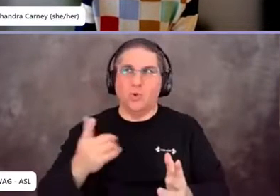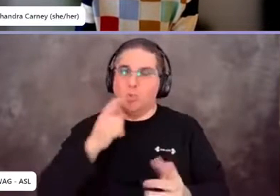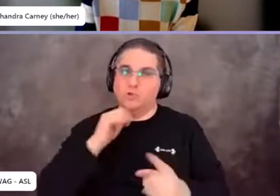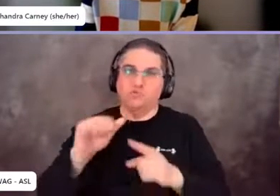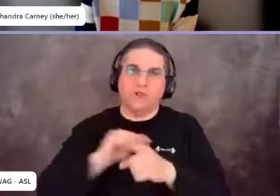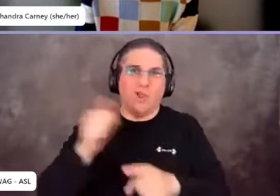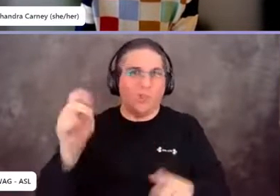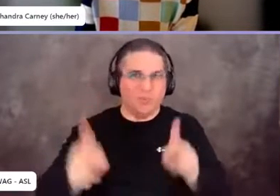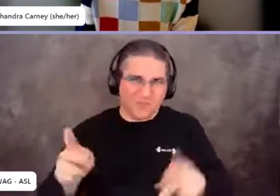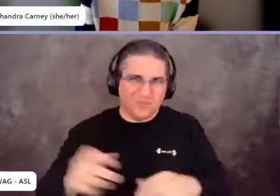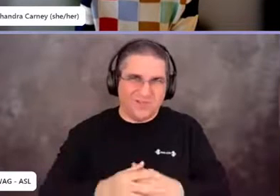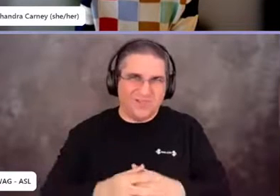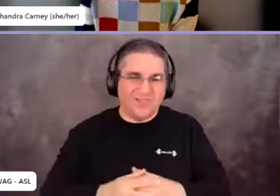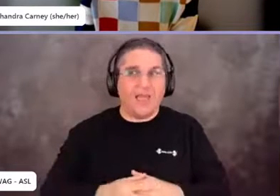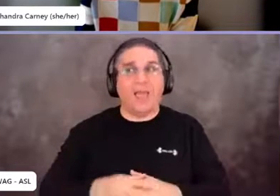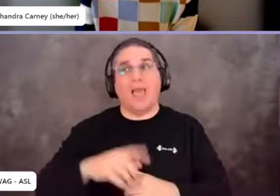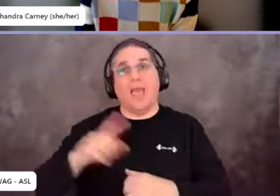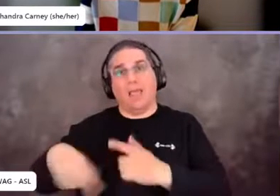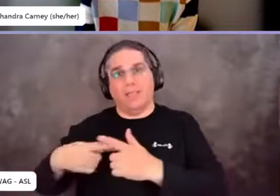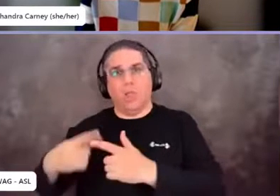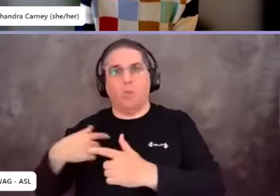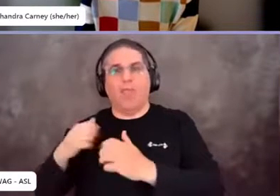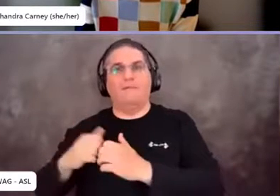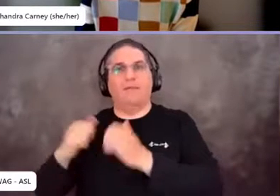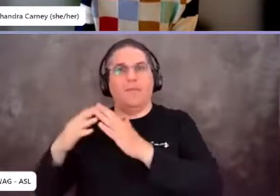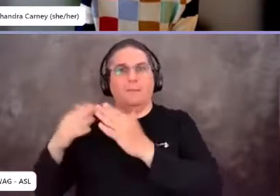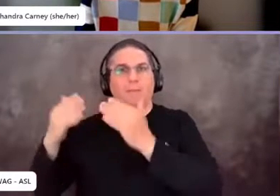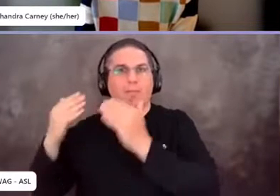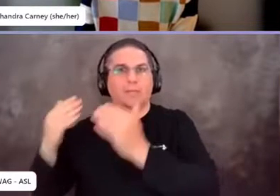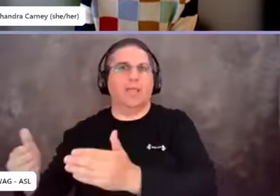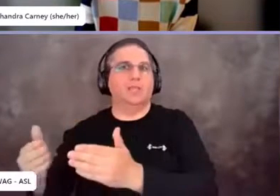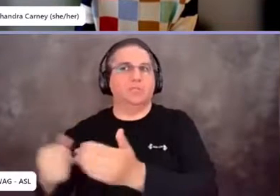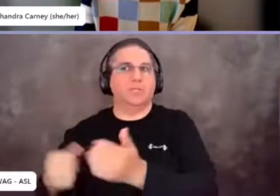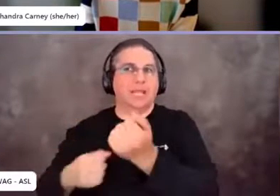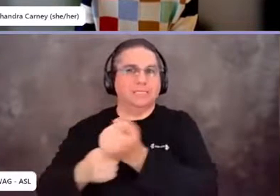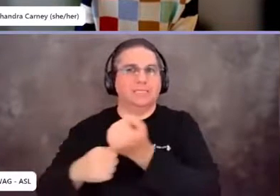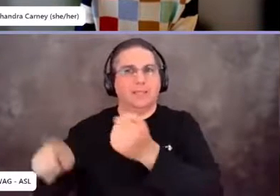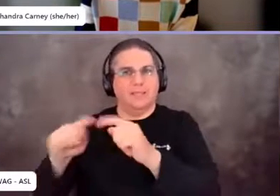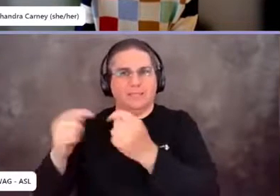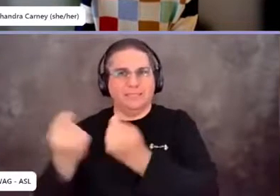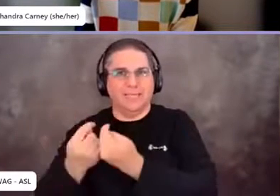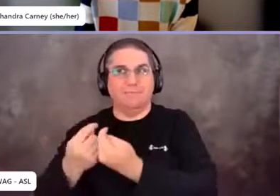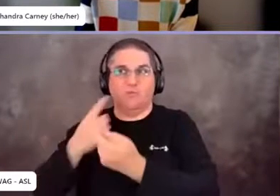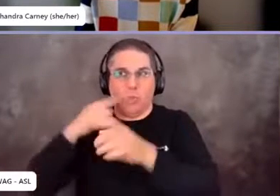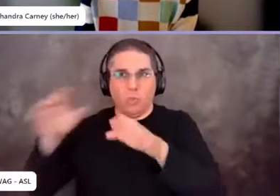accessibility. Not everyone who knows about accessibility is a teacher who wants to be a teacher or someone who trains